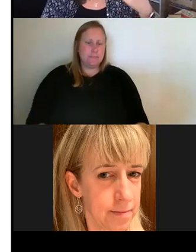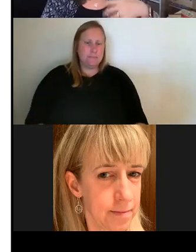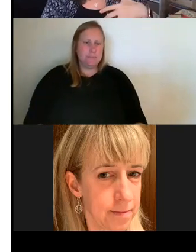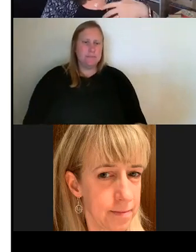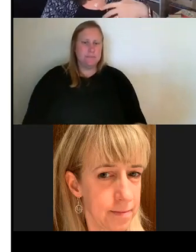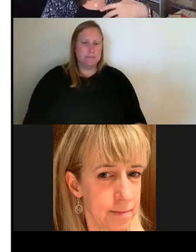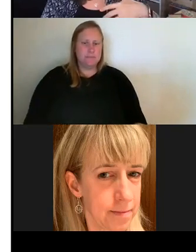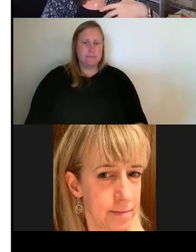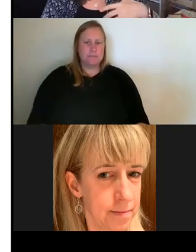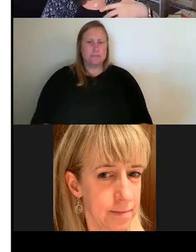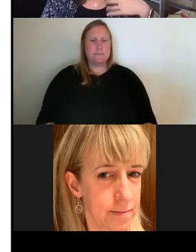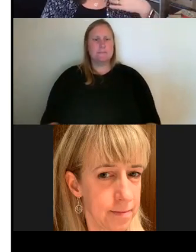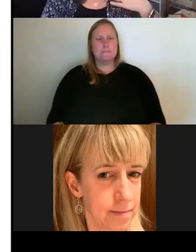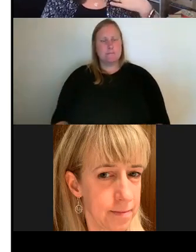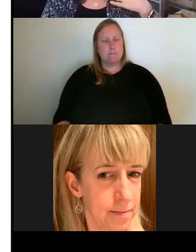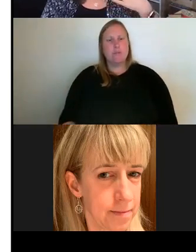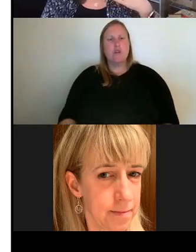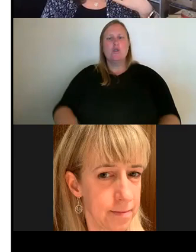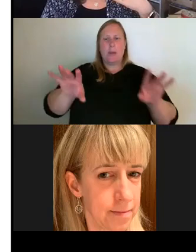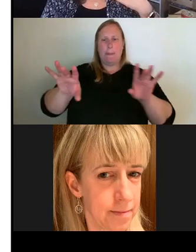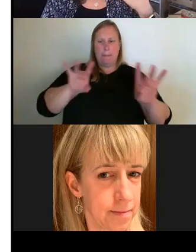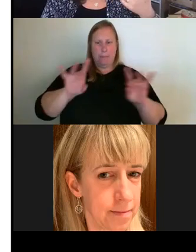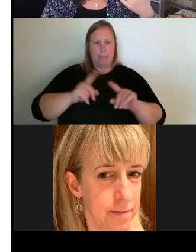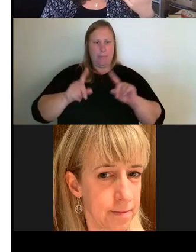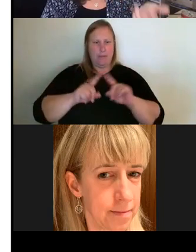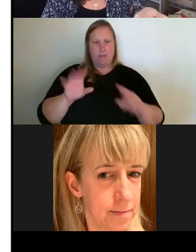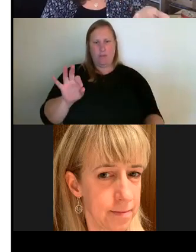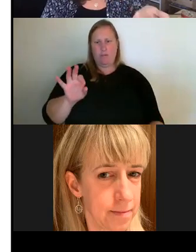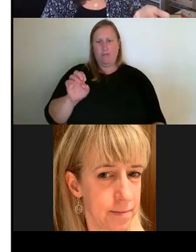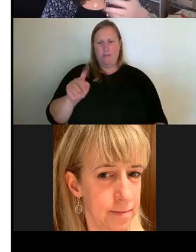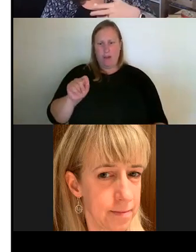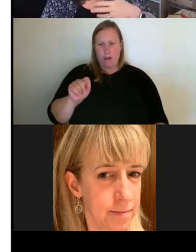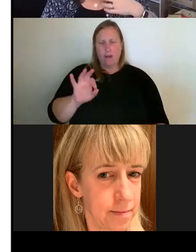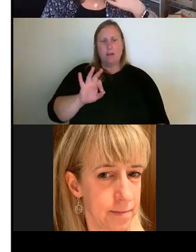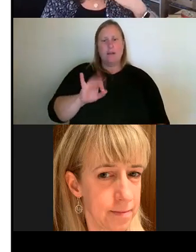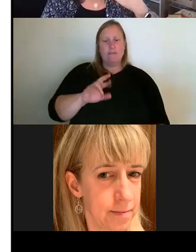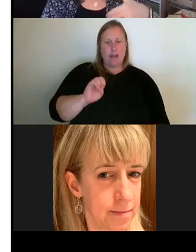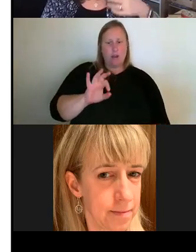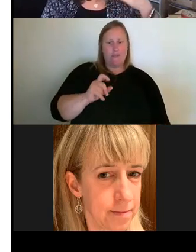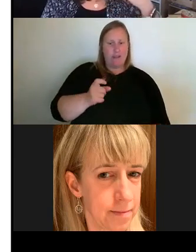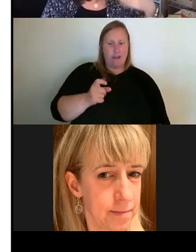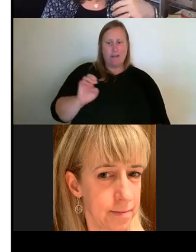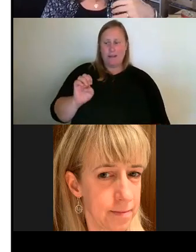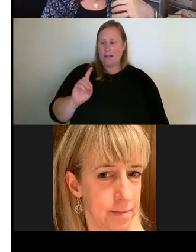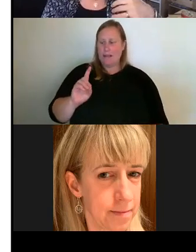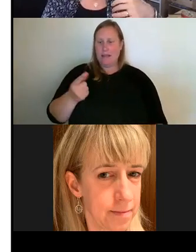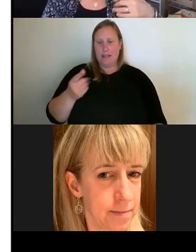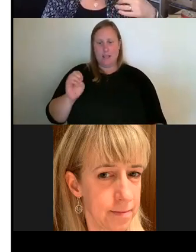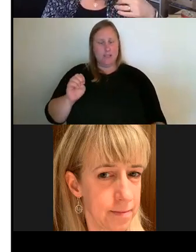We documented that. In Firefox and Edge it's in the browser they can